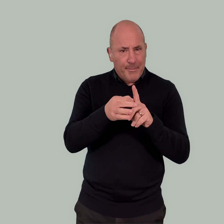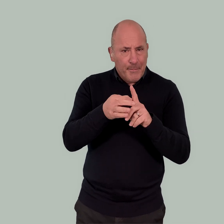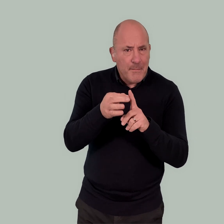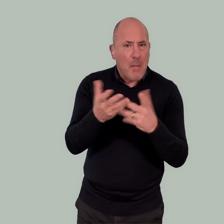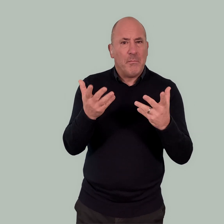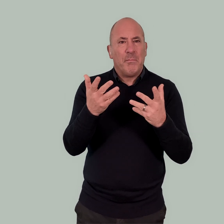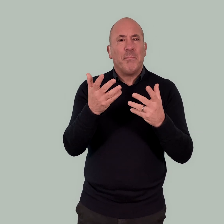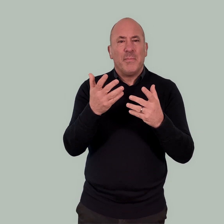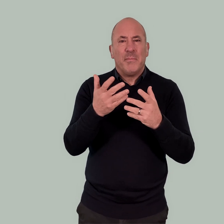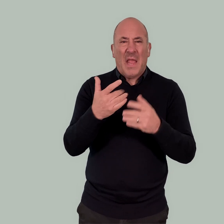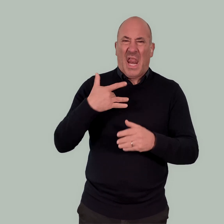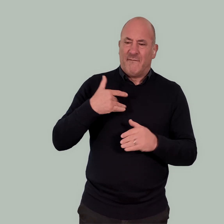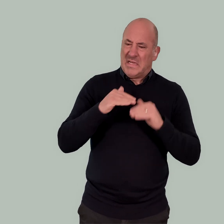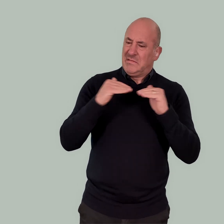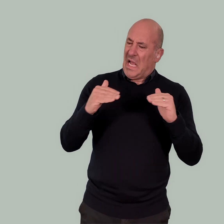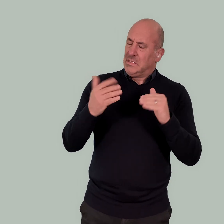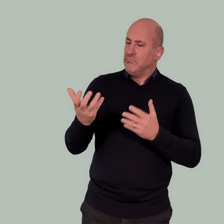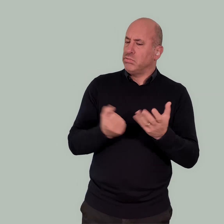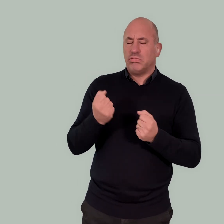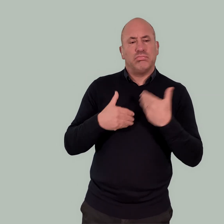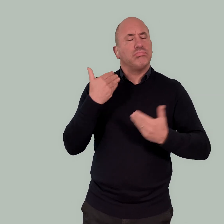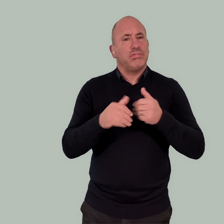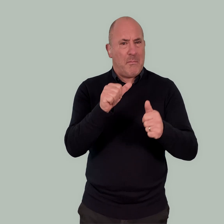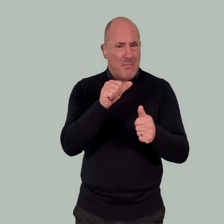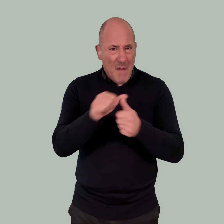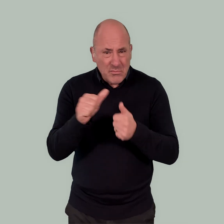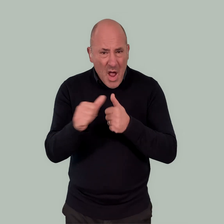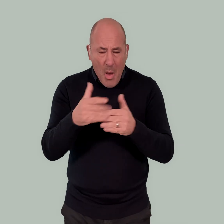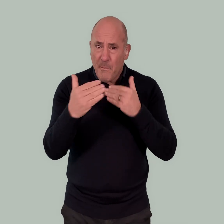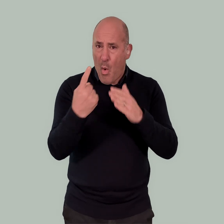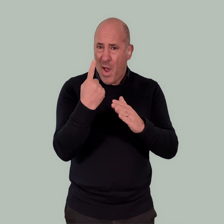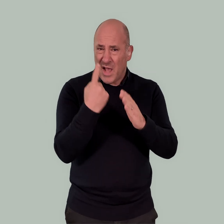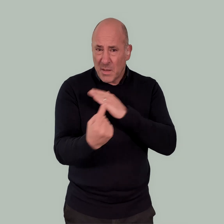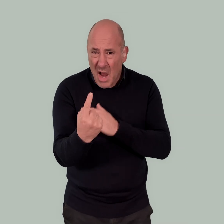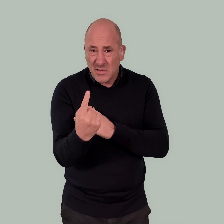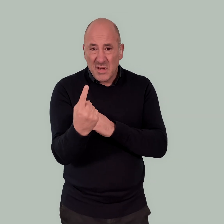higher living standards and greater independence,